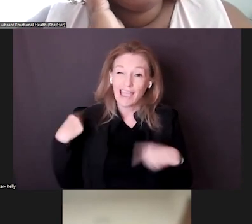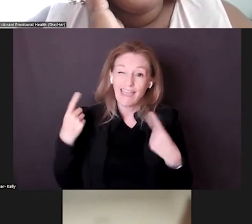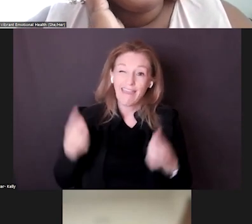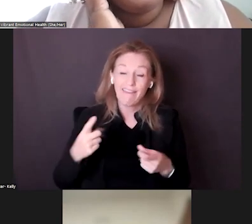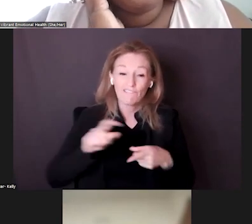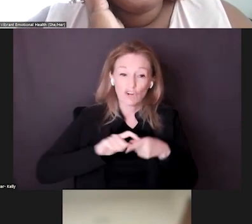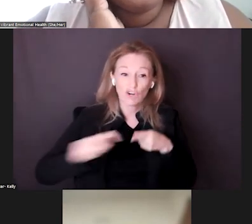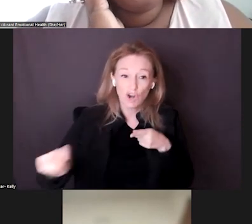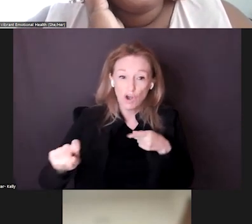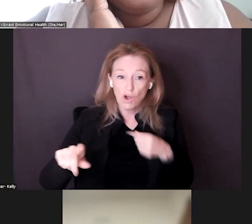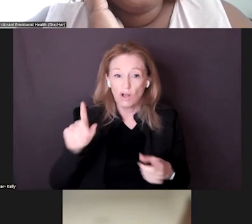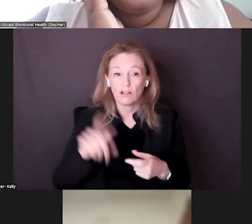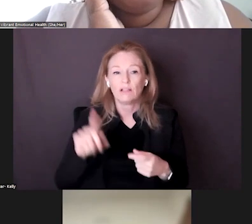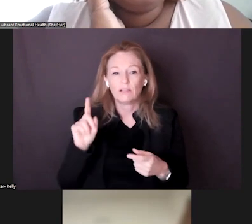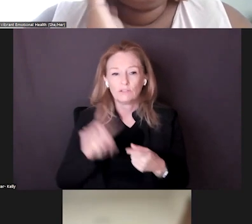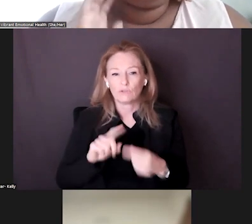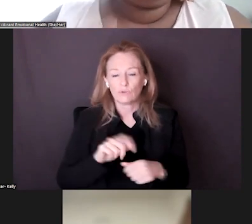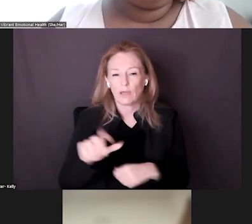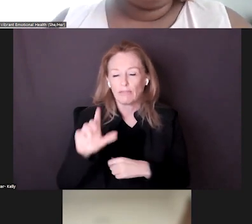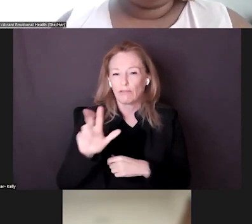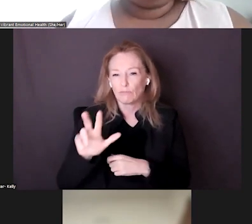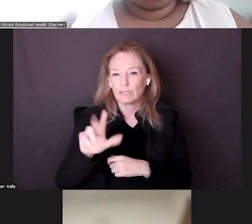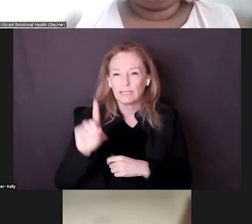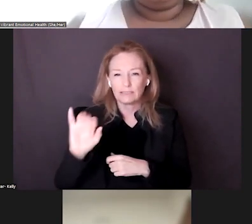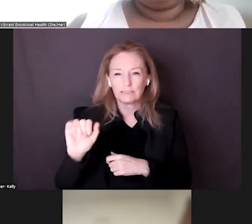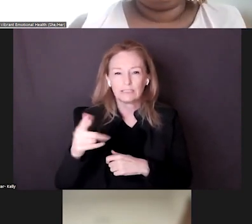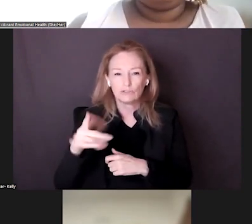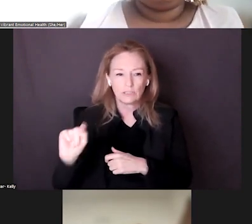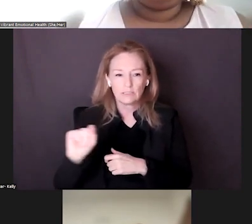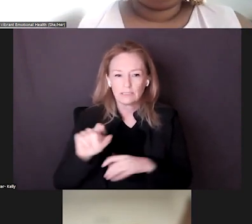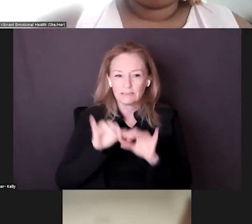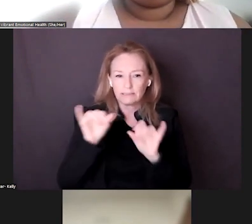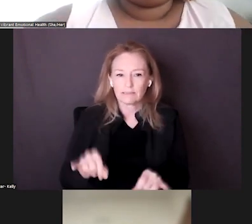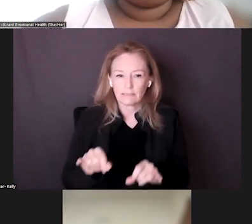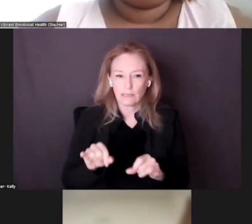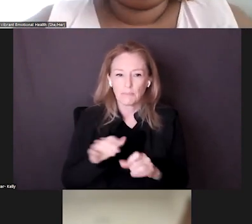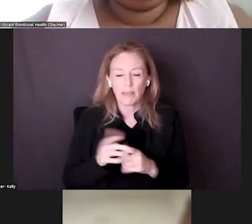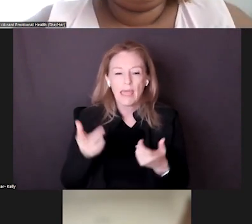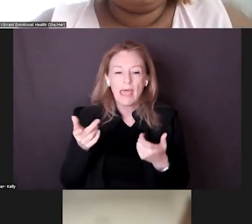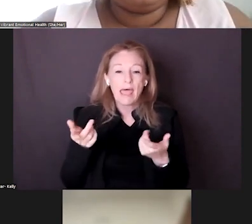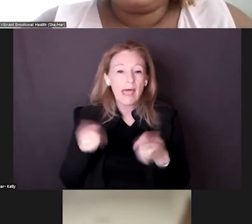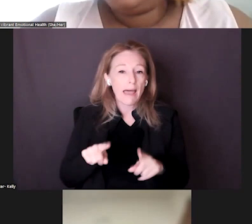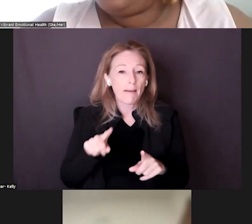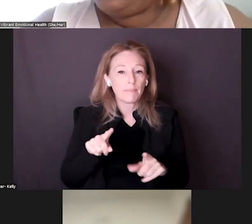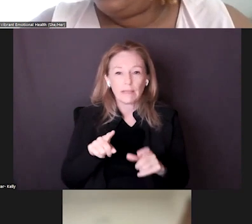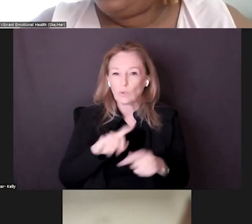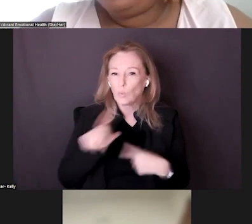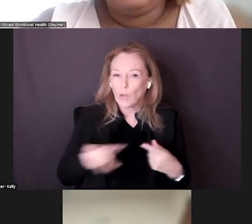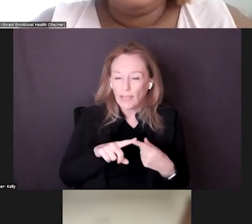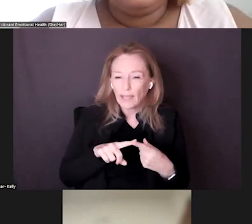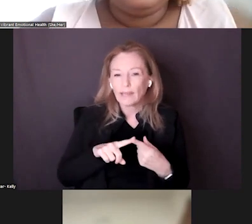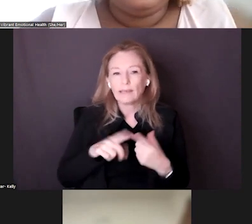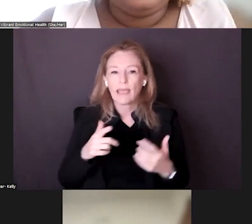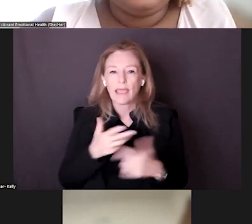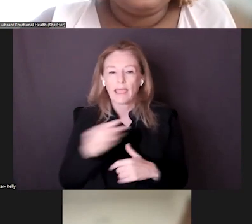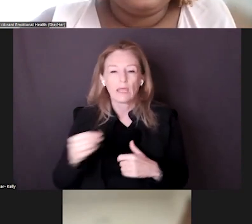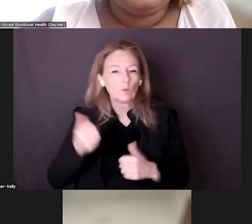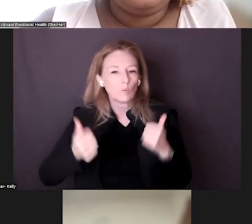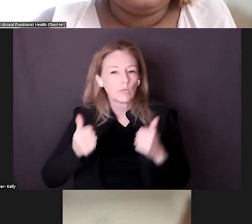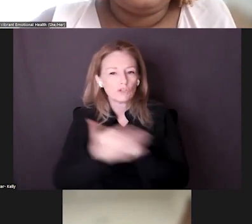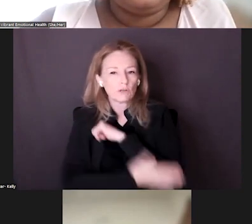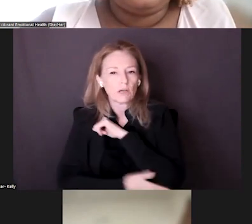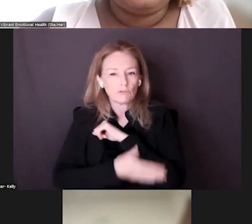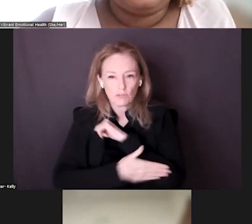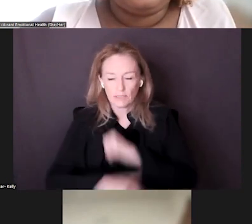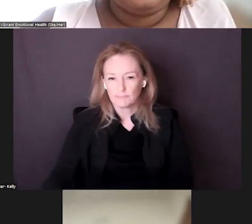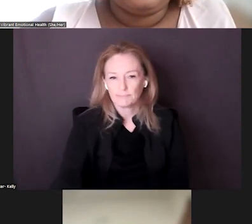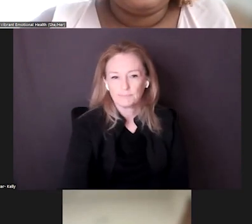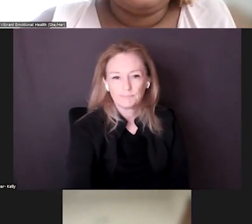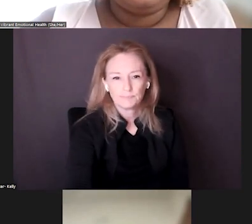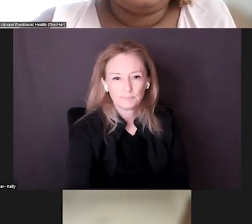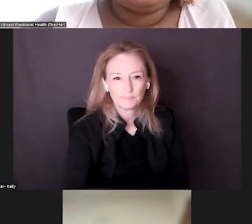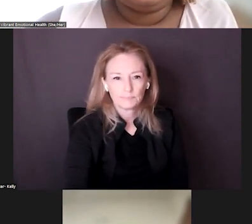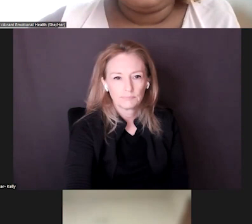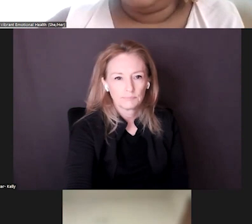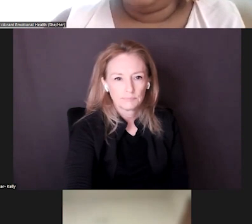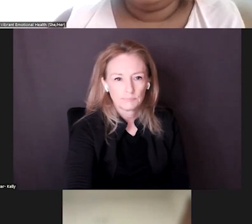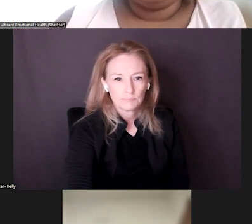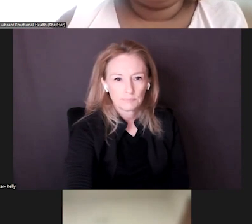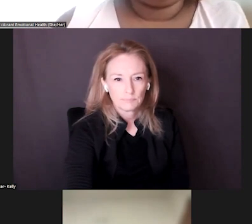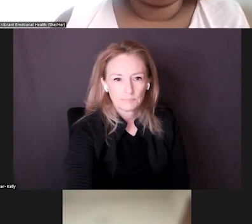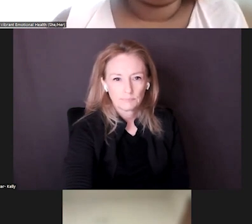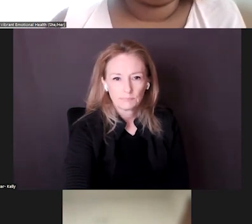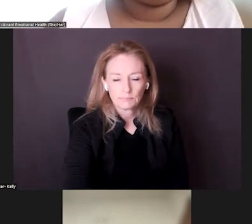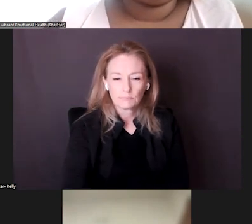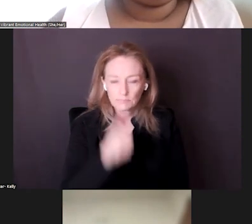IN WHAT YEAR AND WHAT COUNTRY? >> HM. OKAY.